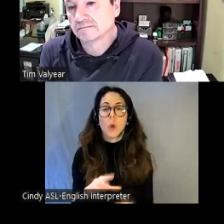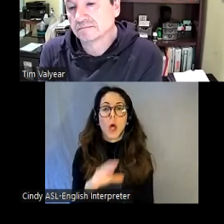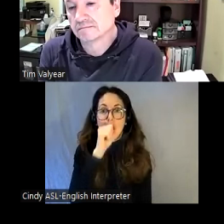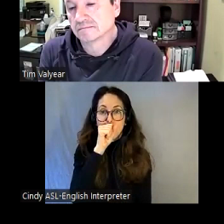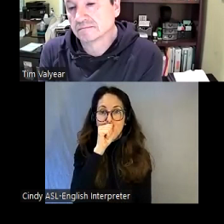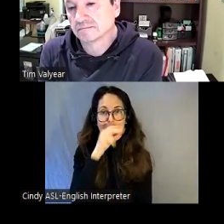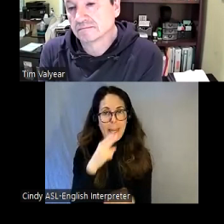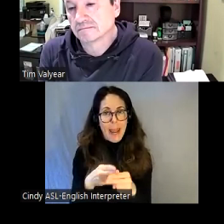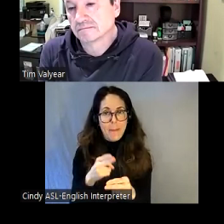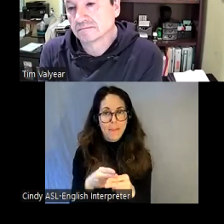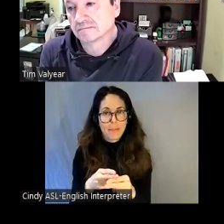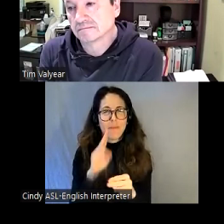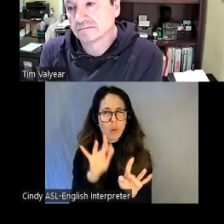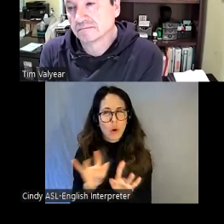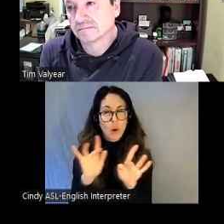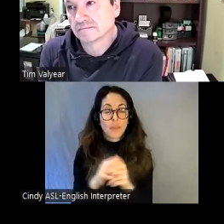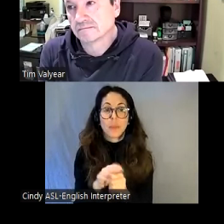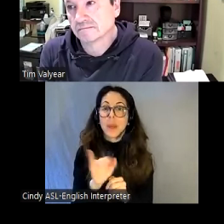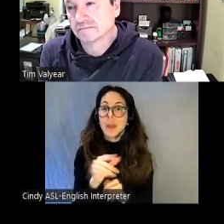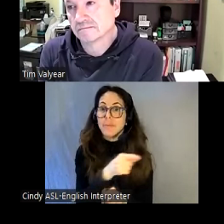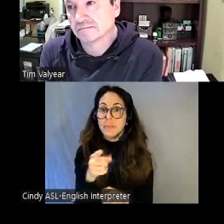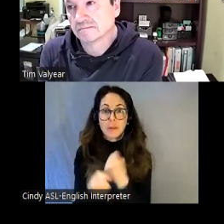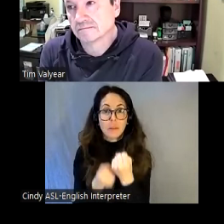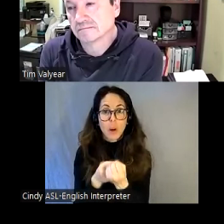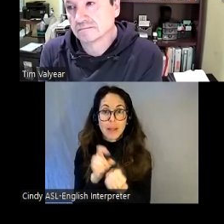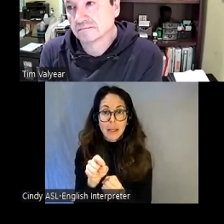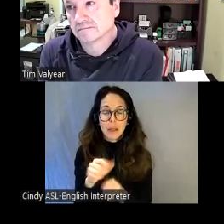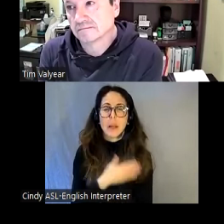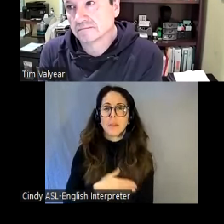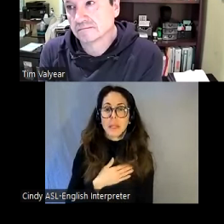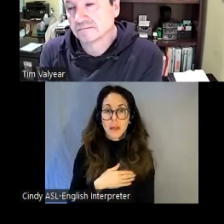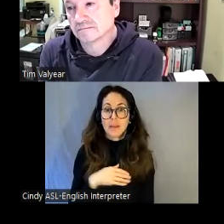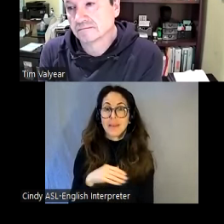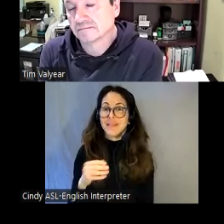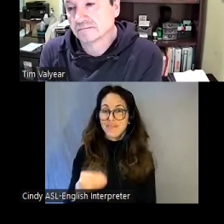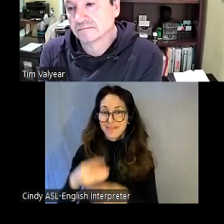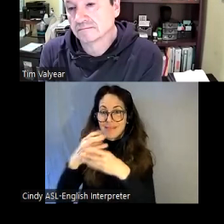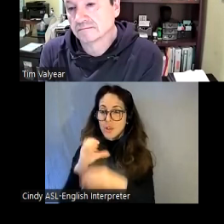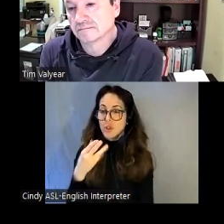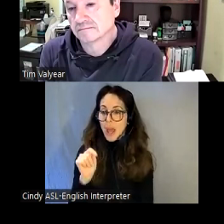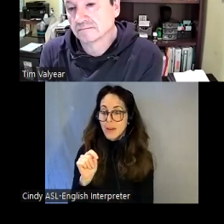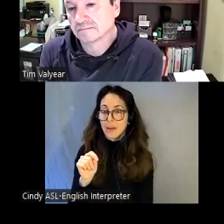section. Your question or comment will be anonymous in